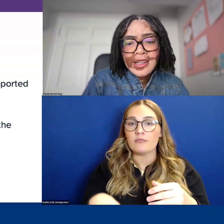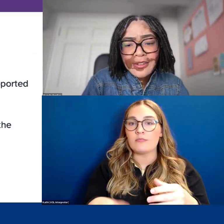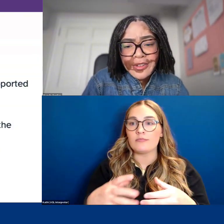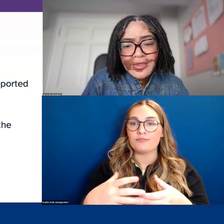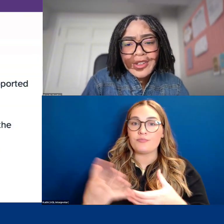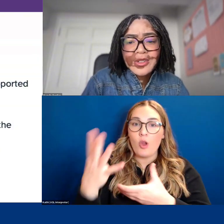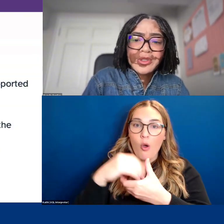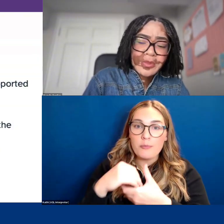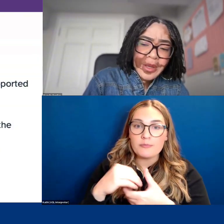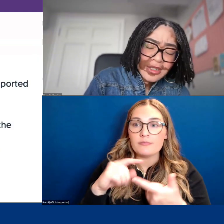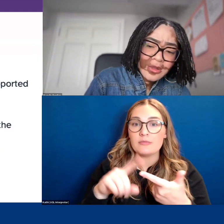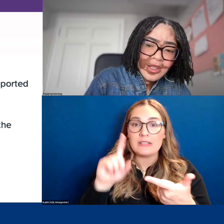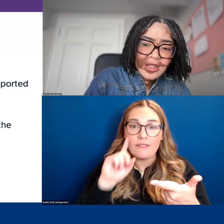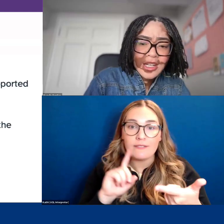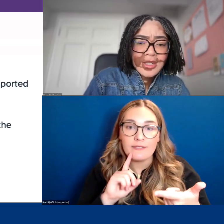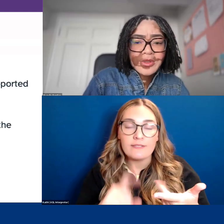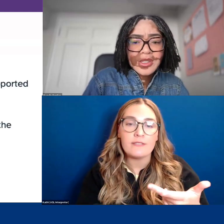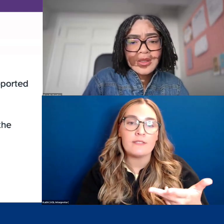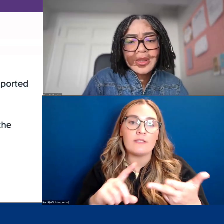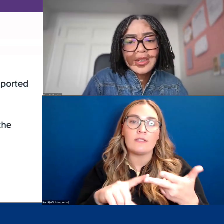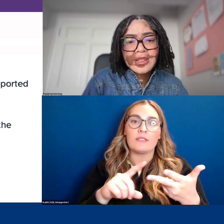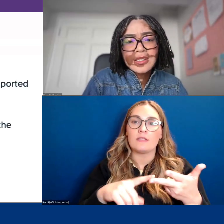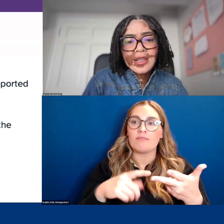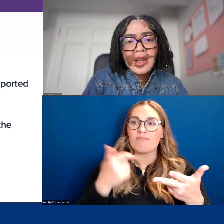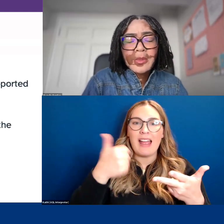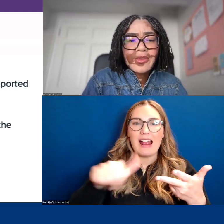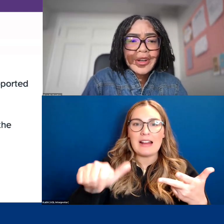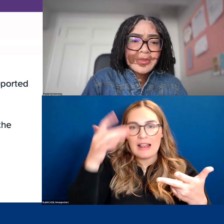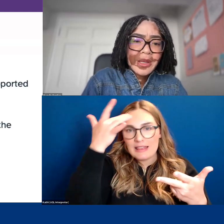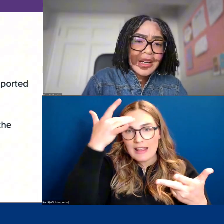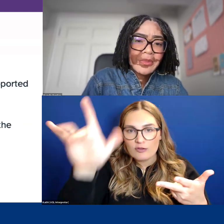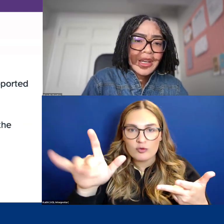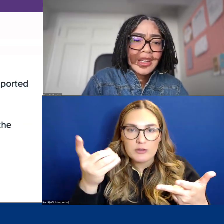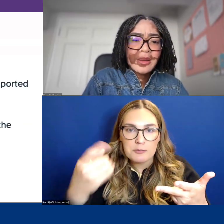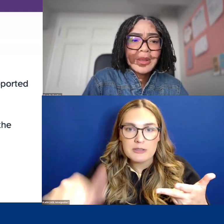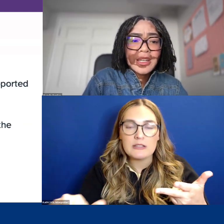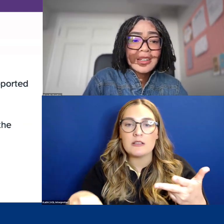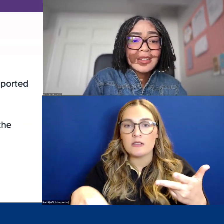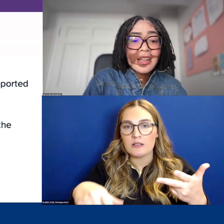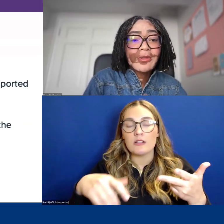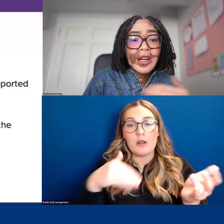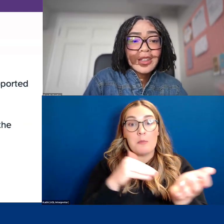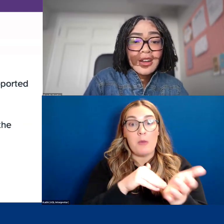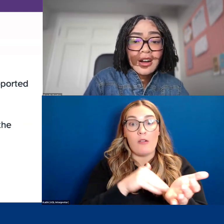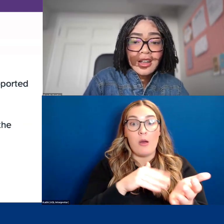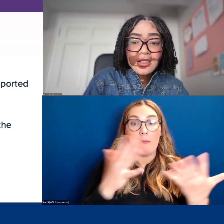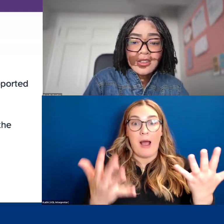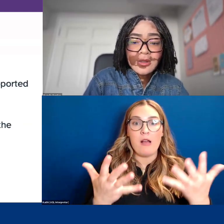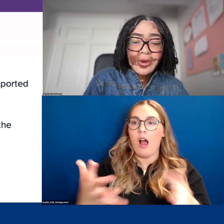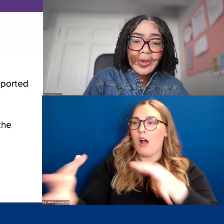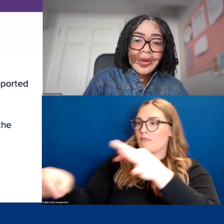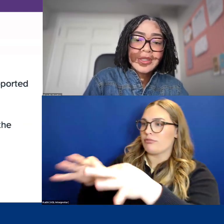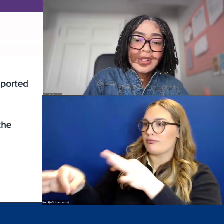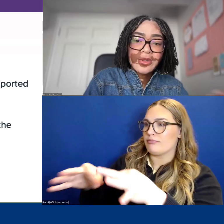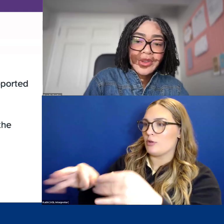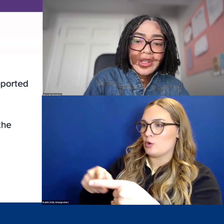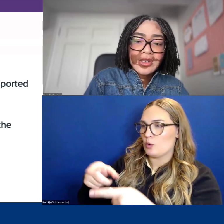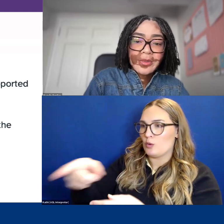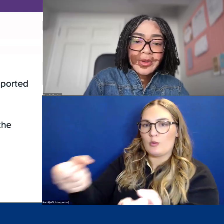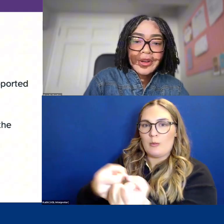deaf individuals, patients with intellectual disabilities, providers may come in and begin directly talking to the support person or the interpreter